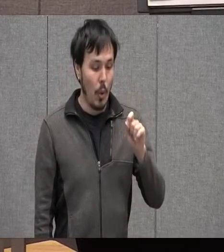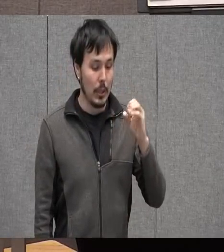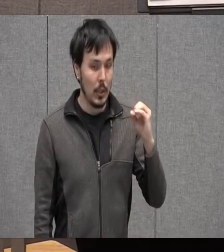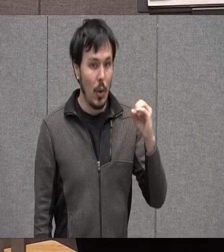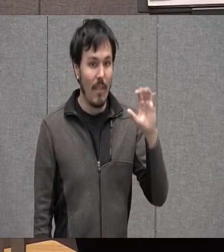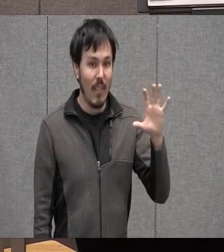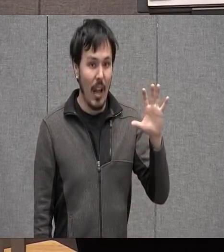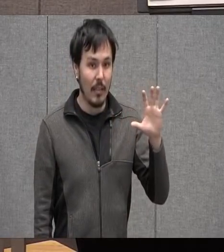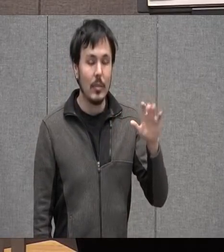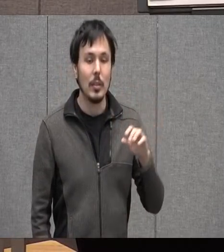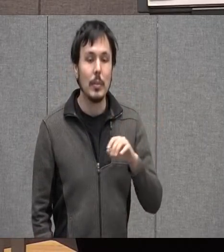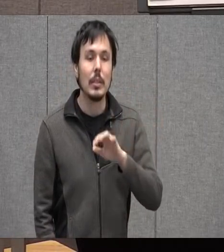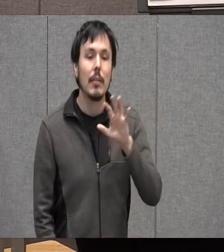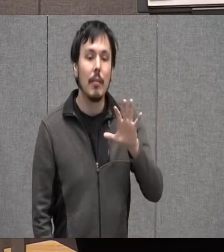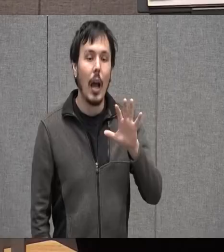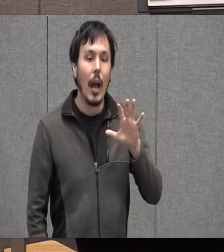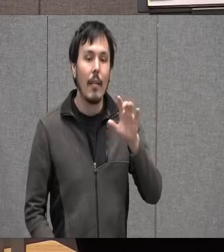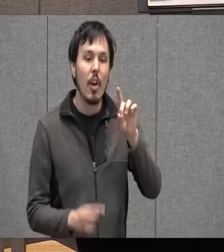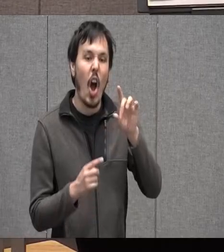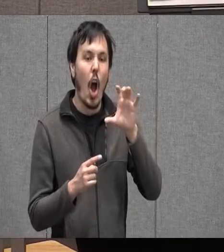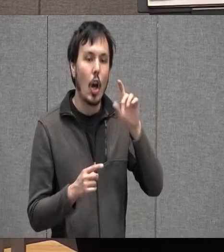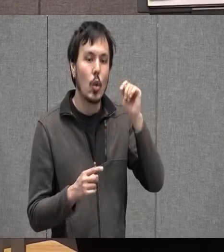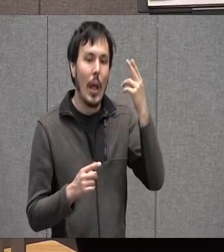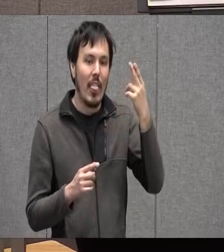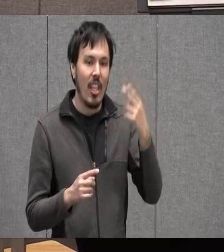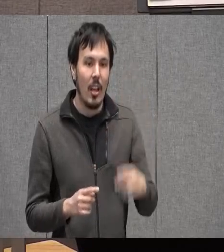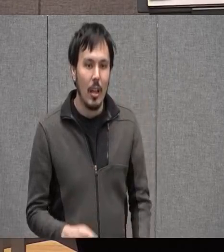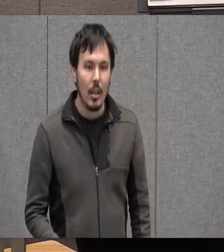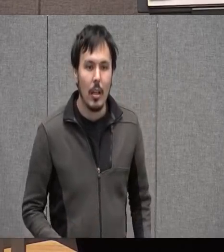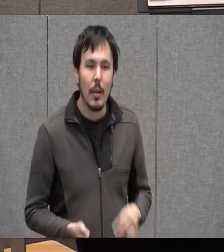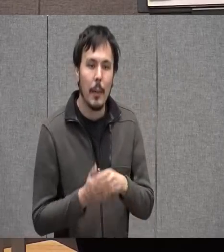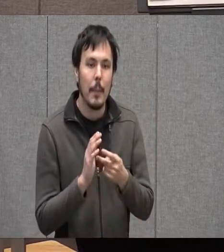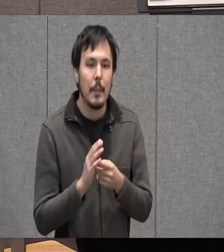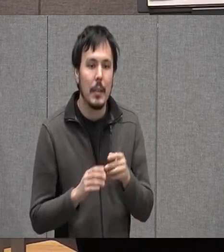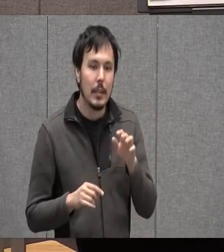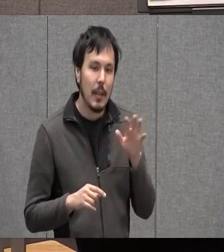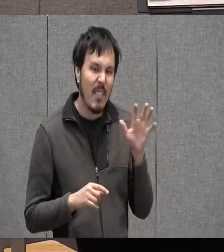And it might look more familiar to you again as five cents.